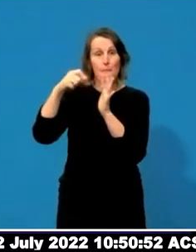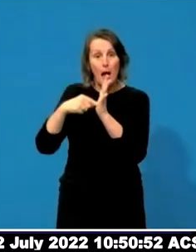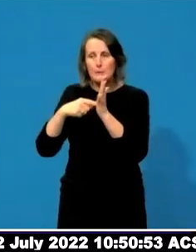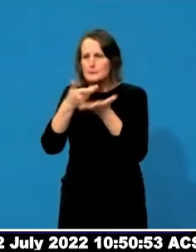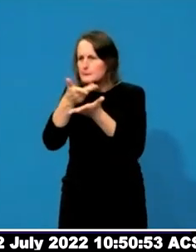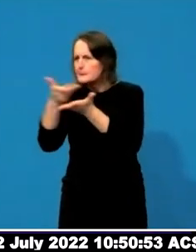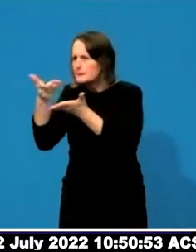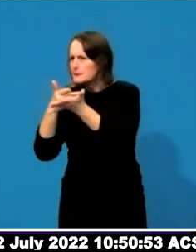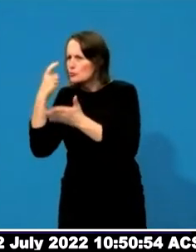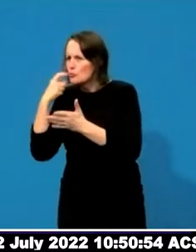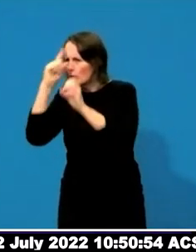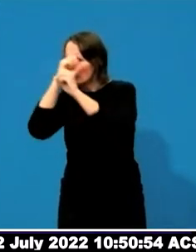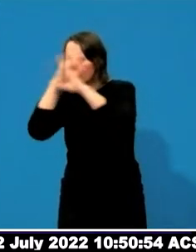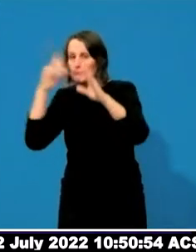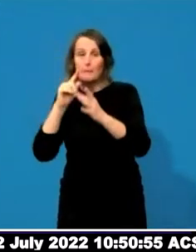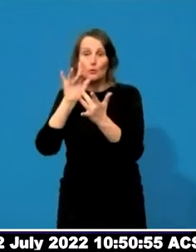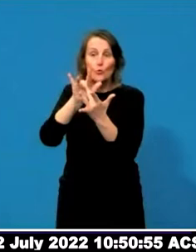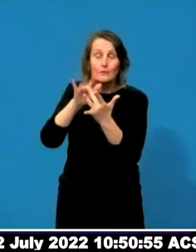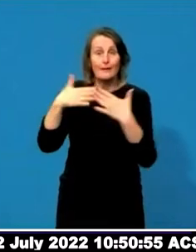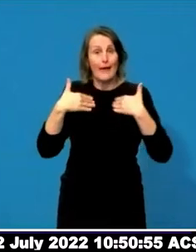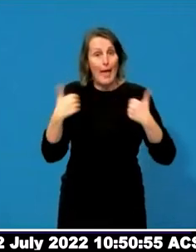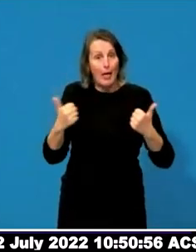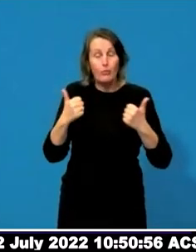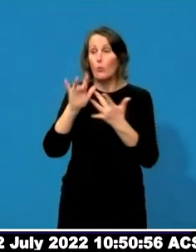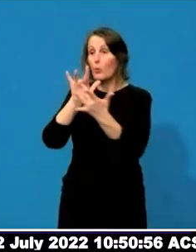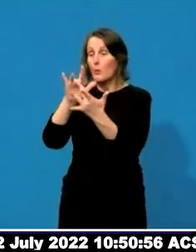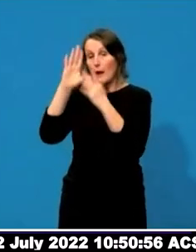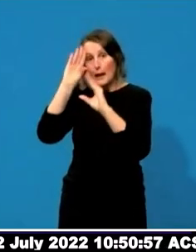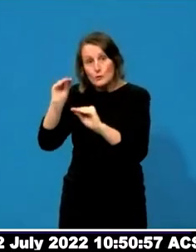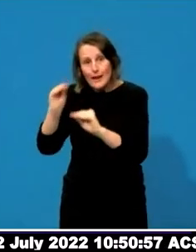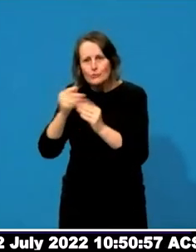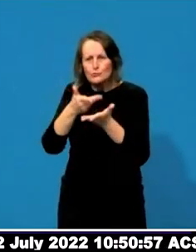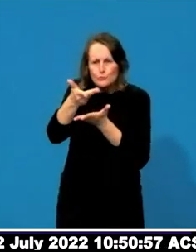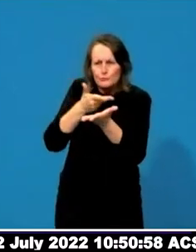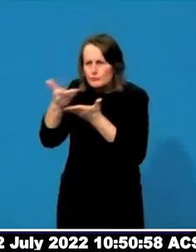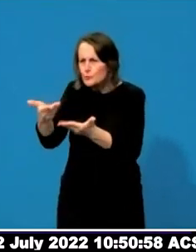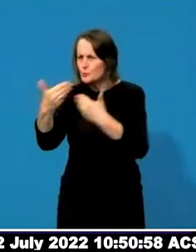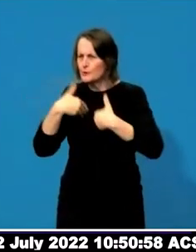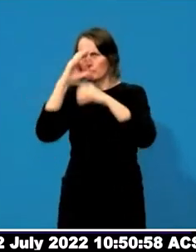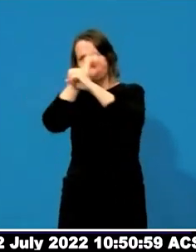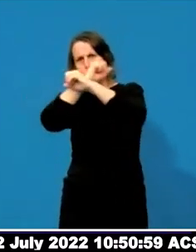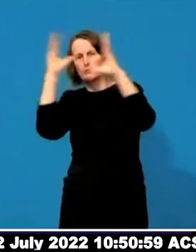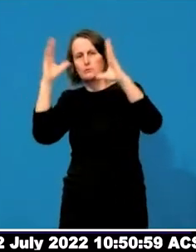Like Health, Education, etcetera? Yeah, look, and that was my comment earlier,